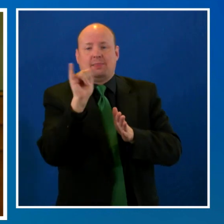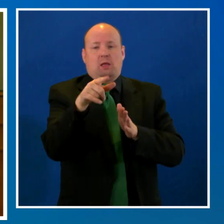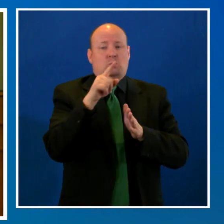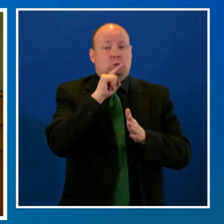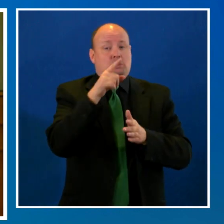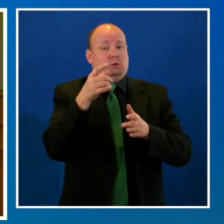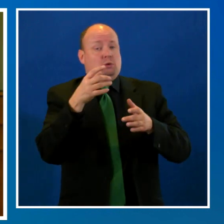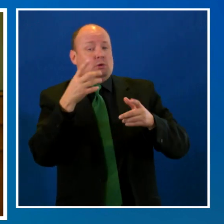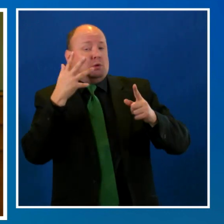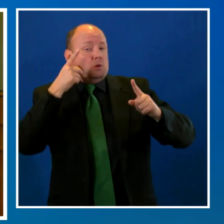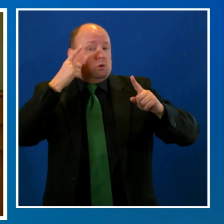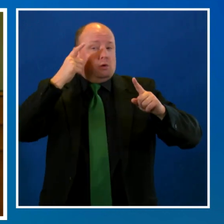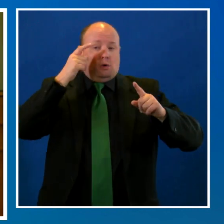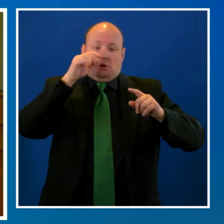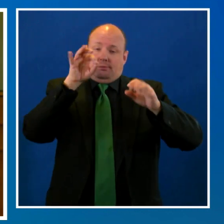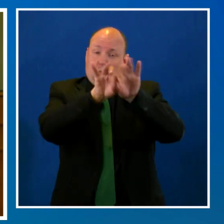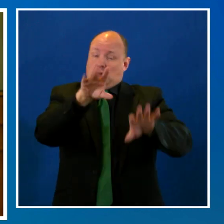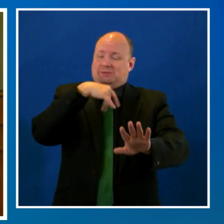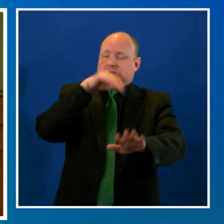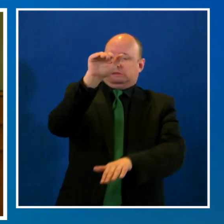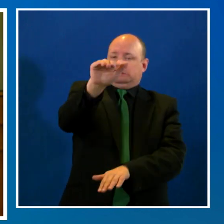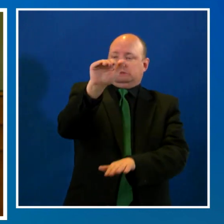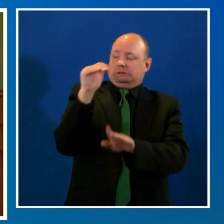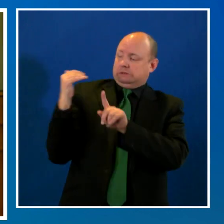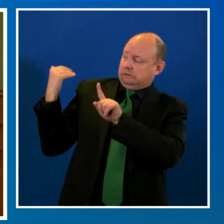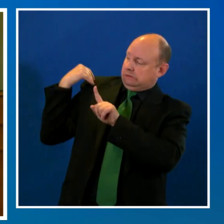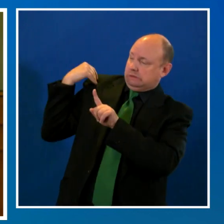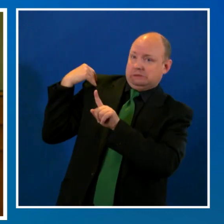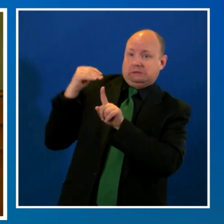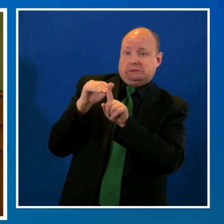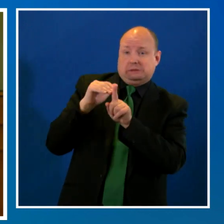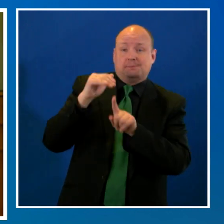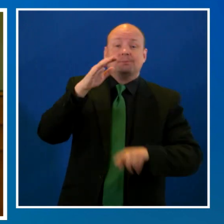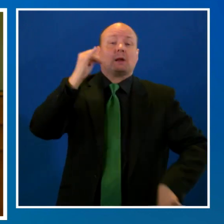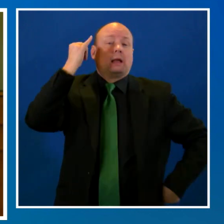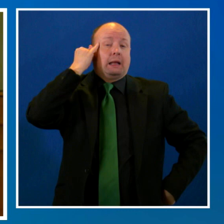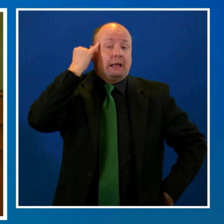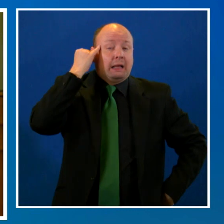away from what we've been seeing is the importance of vaccines.